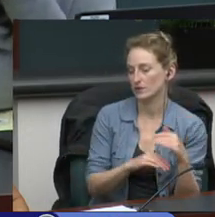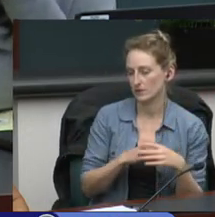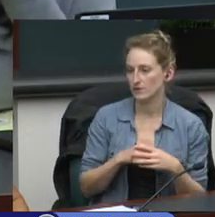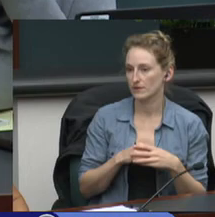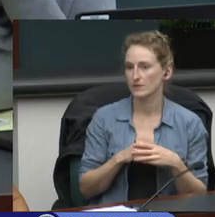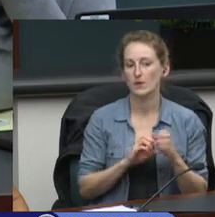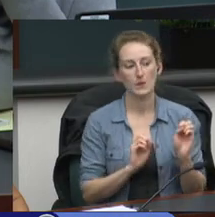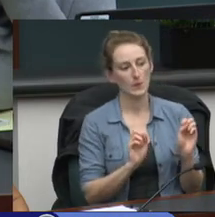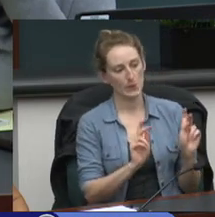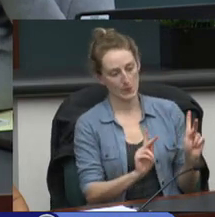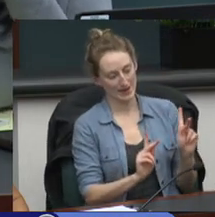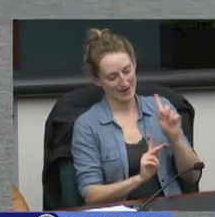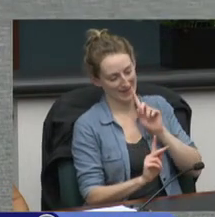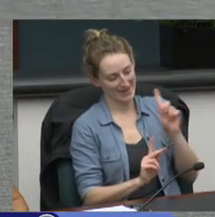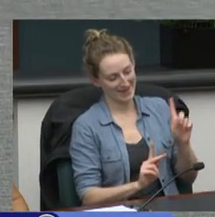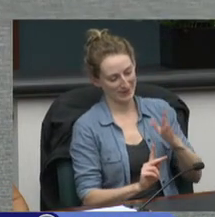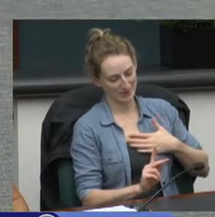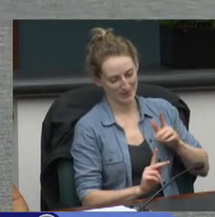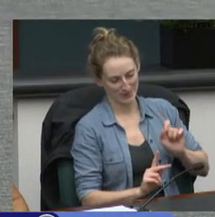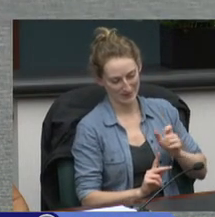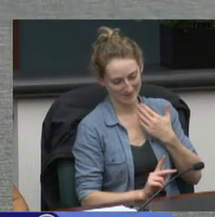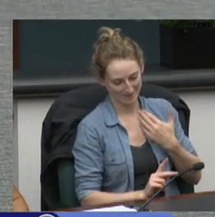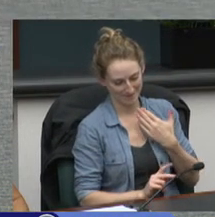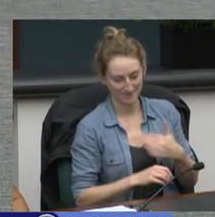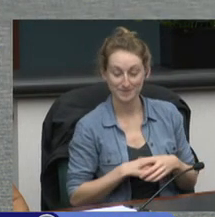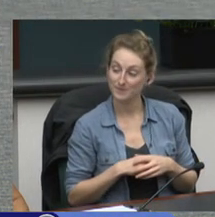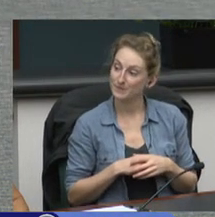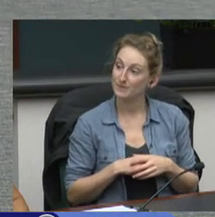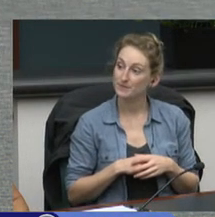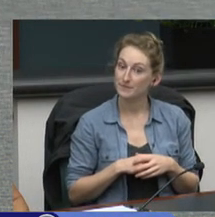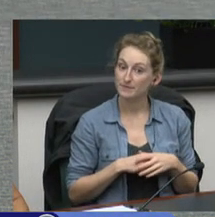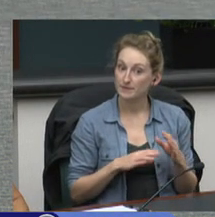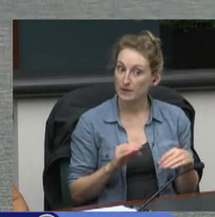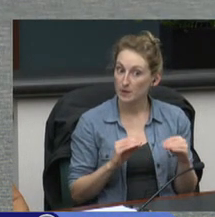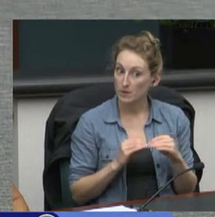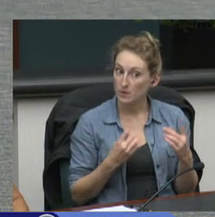wanted to know thank you you're welcome further questions